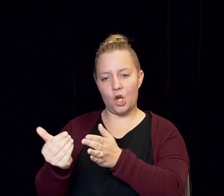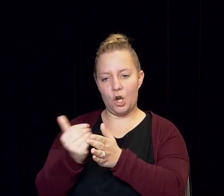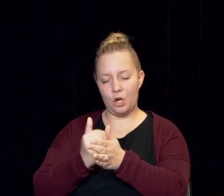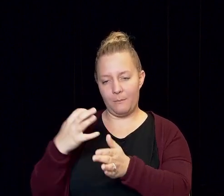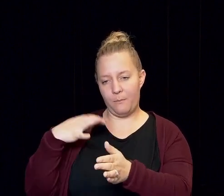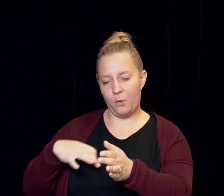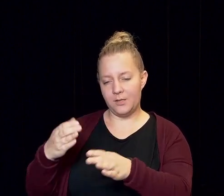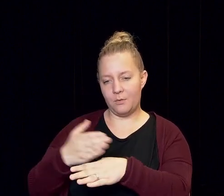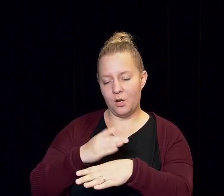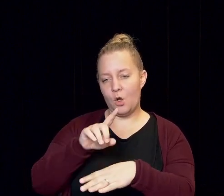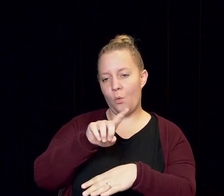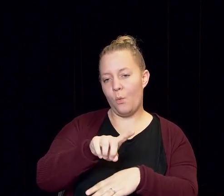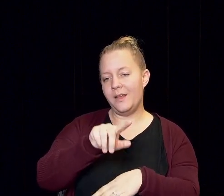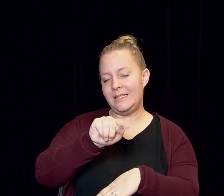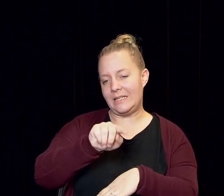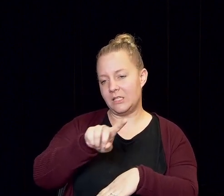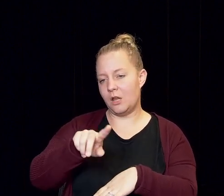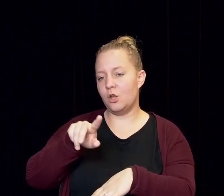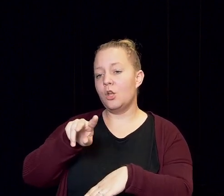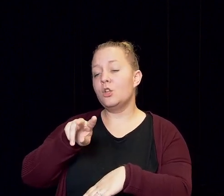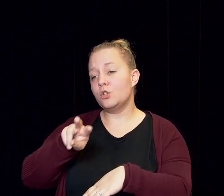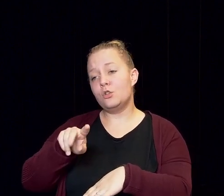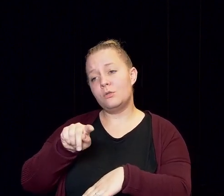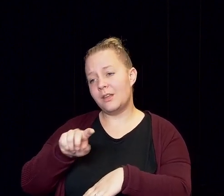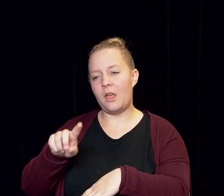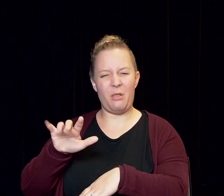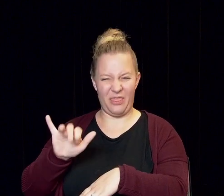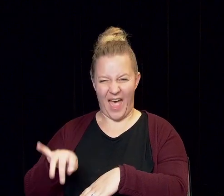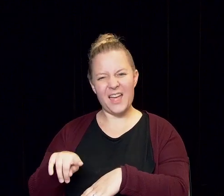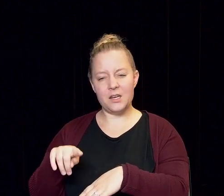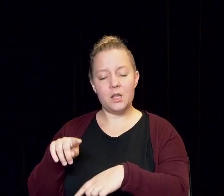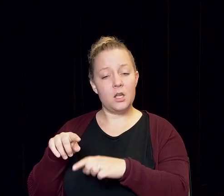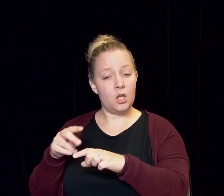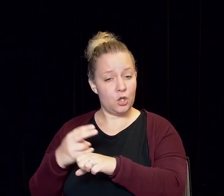1 touchdown, 2 touchdown, 3 touchdown, like that based on our counting by 6's.